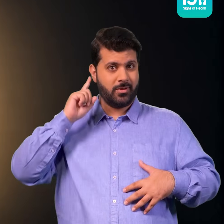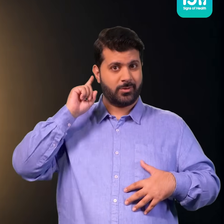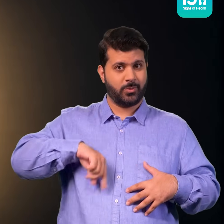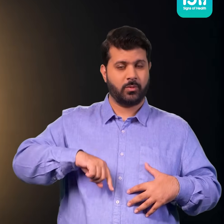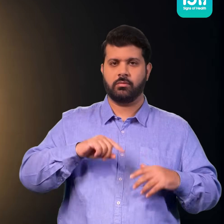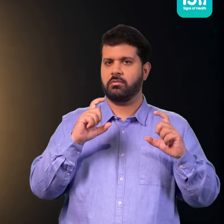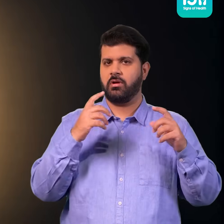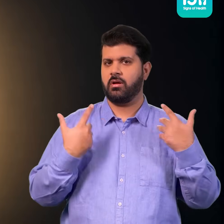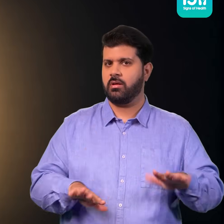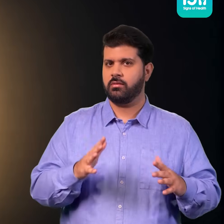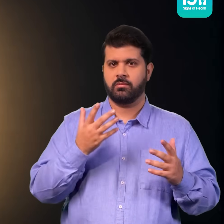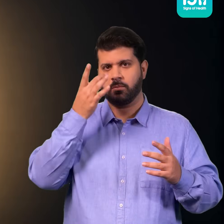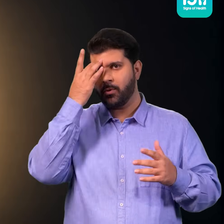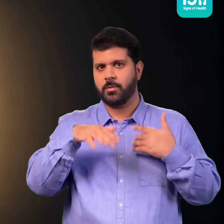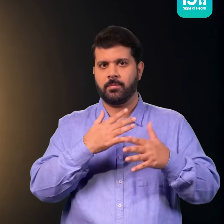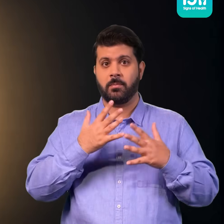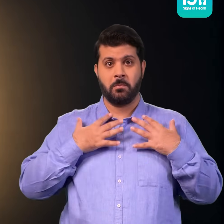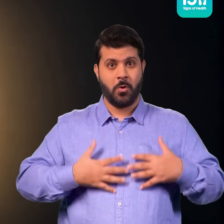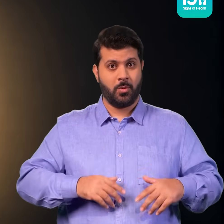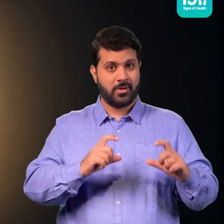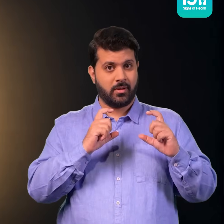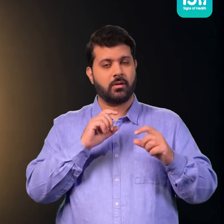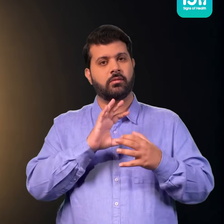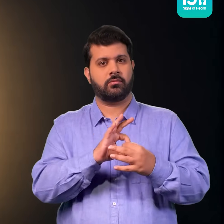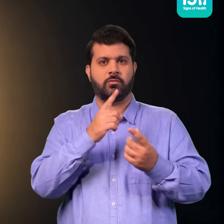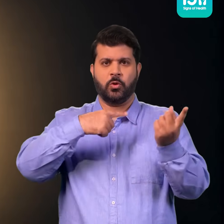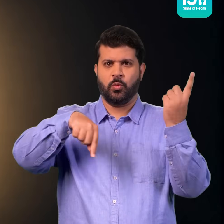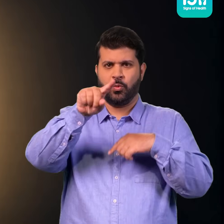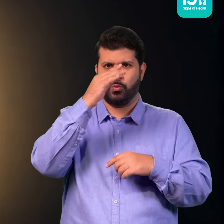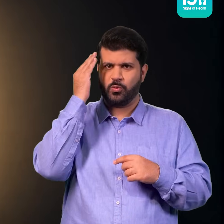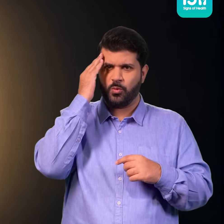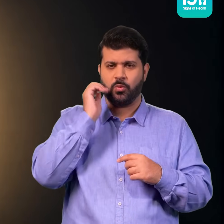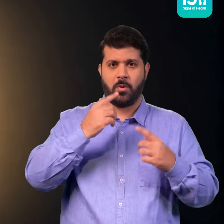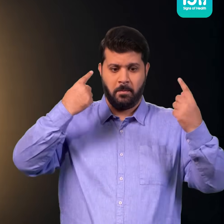If we ignore it, problems can arise. So, understanding our body helps us take better care of it.